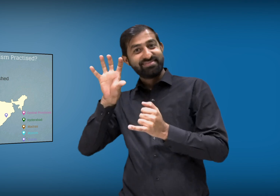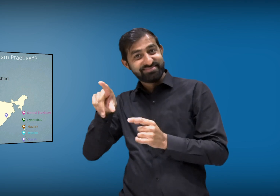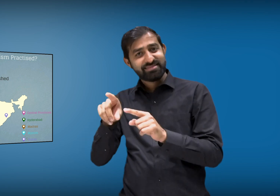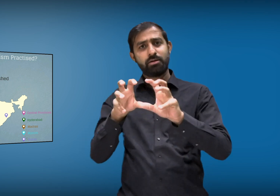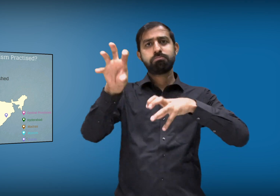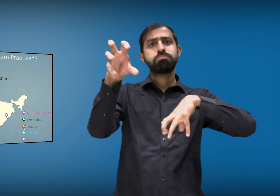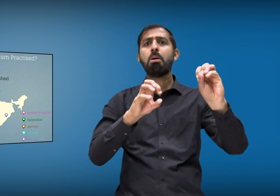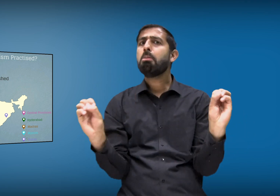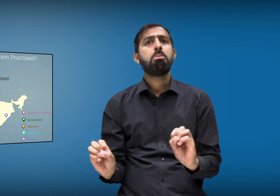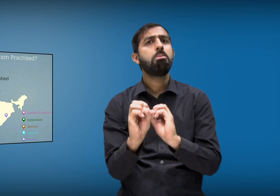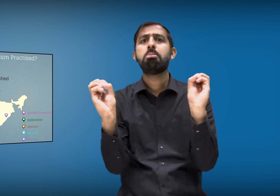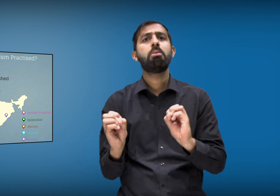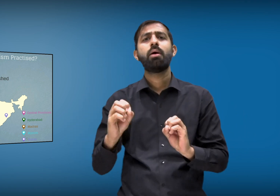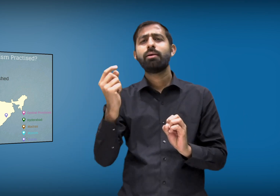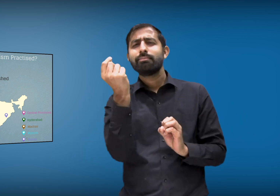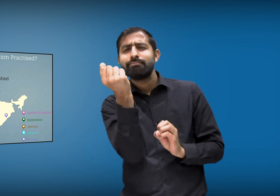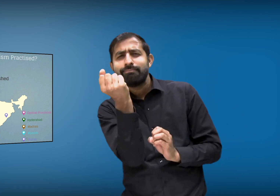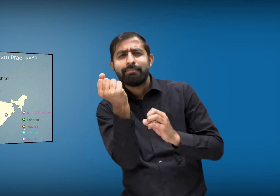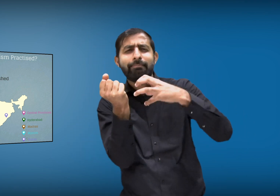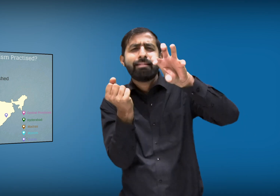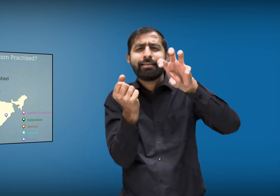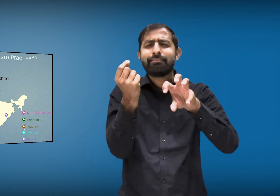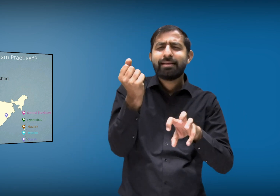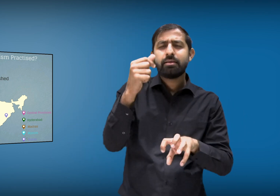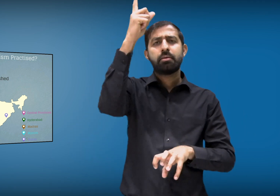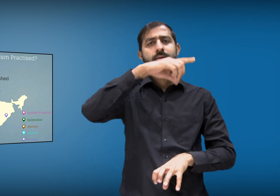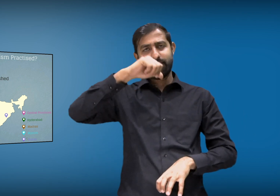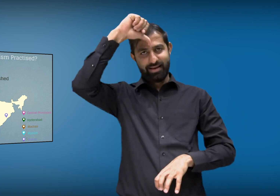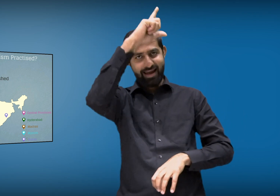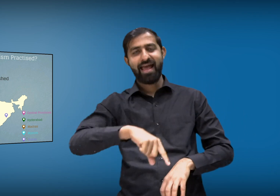subdivided into various states.There were very few states which were very